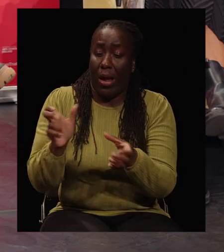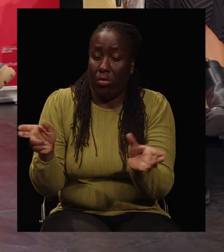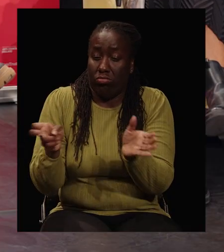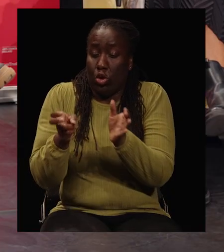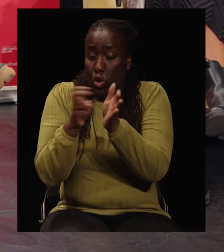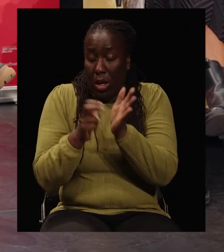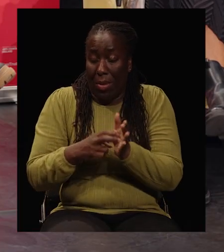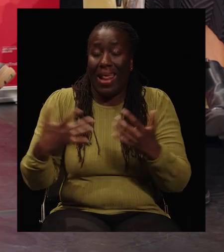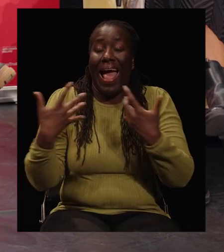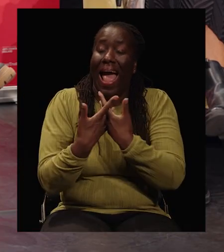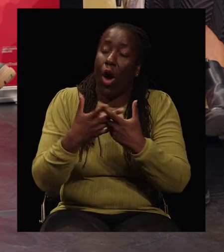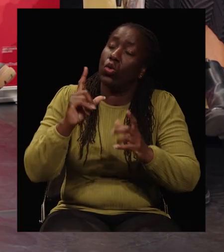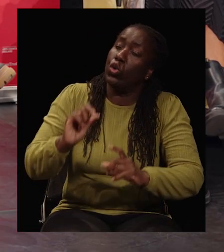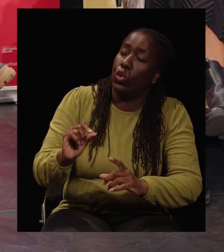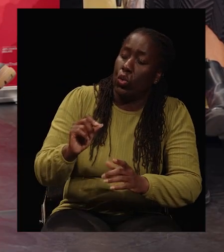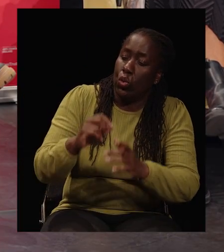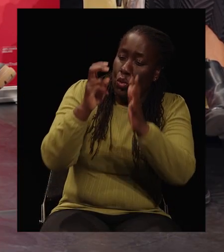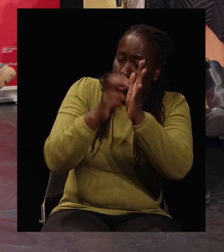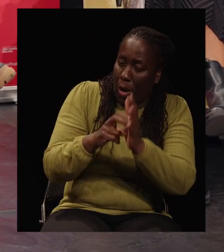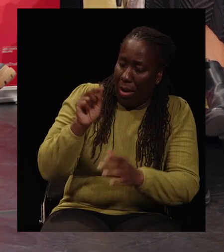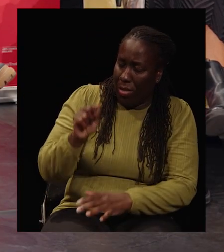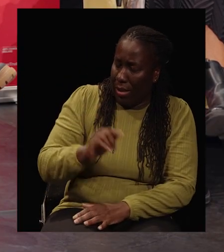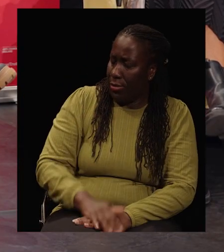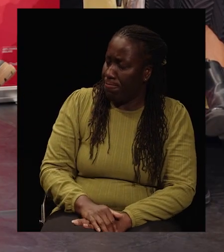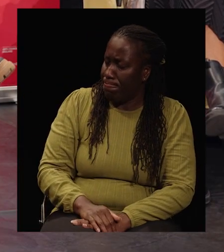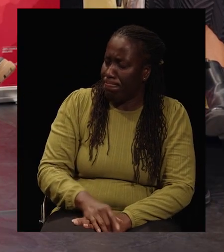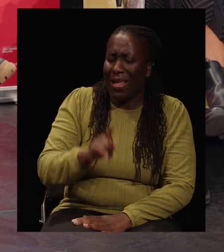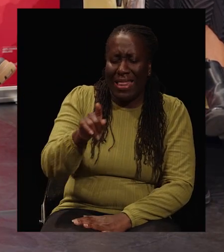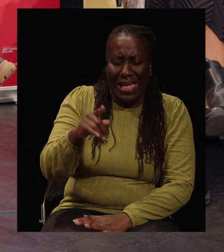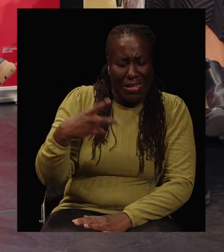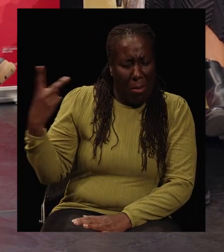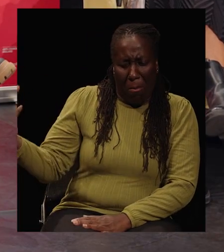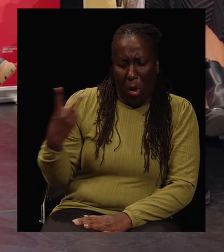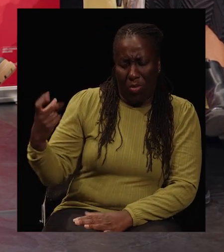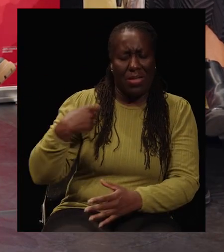And actually that often, and this is something that both Rachel and I have researched,